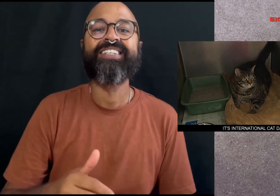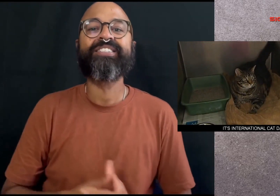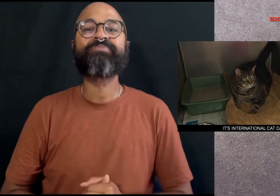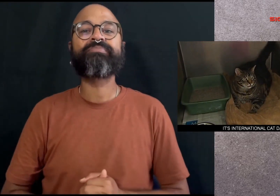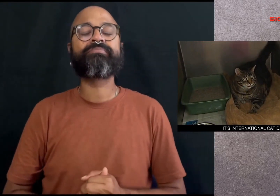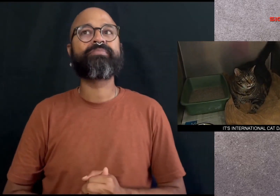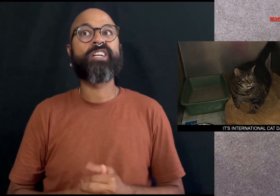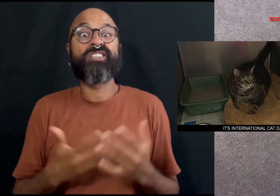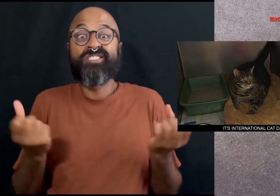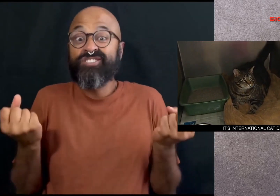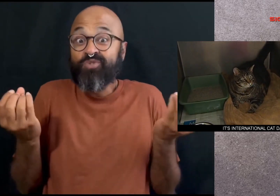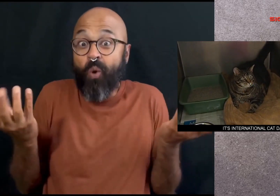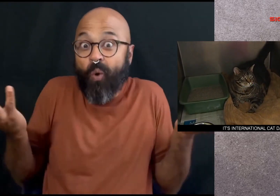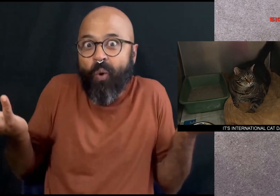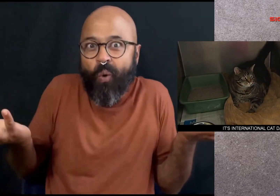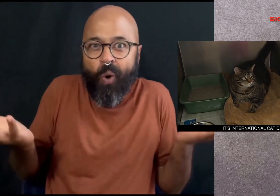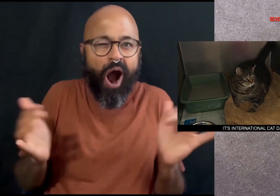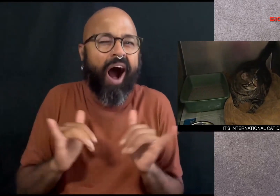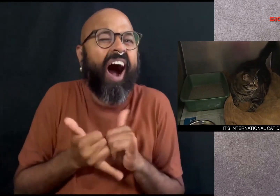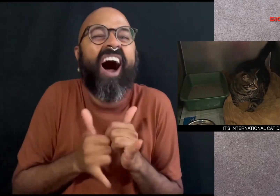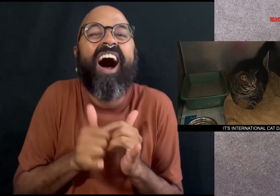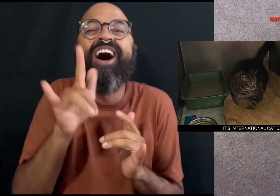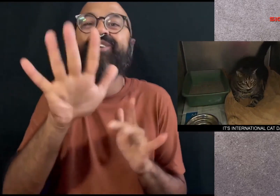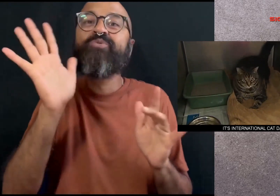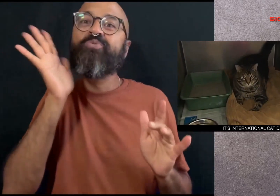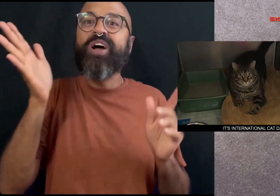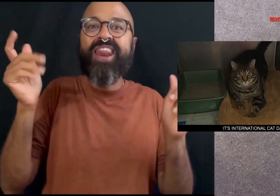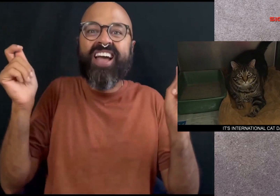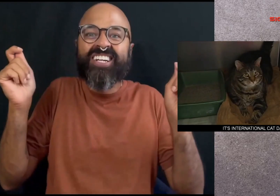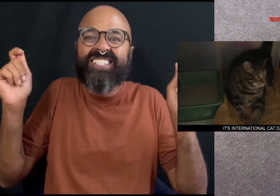So how will your cat celebrate Its International Day?